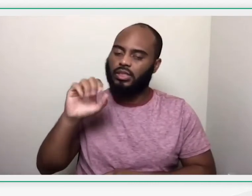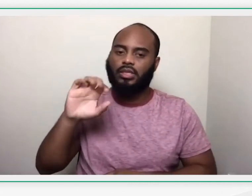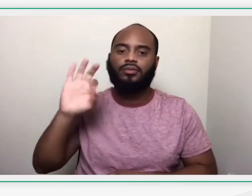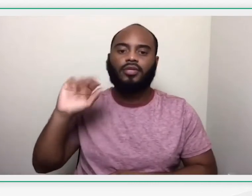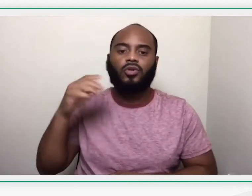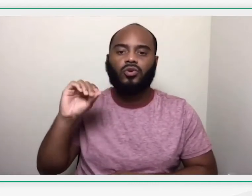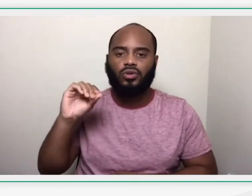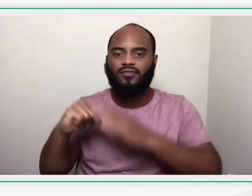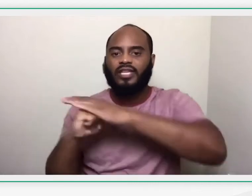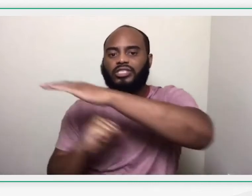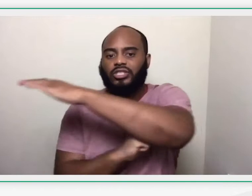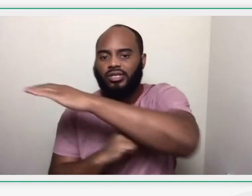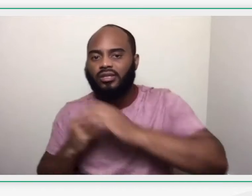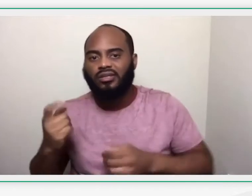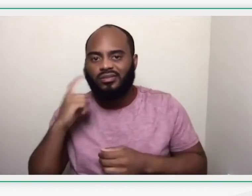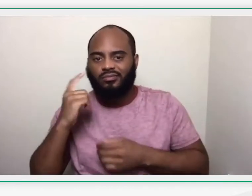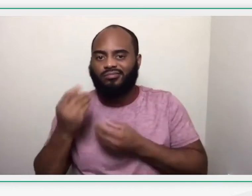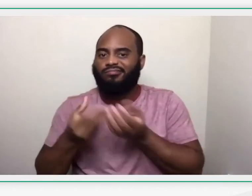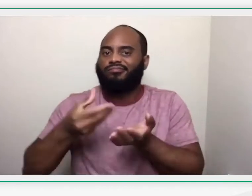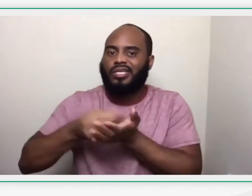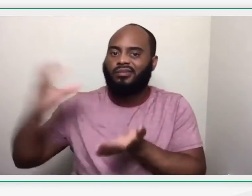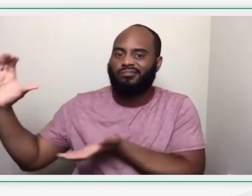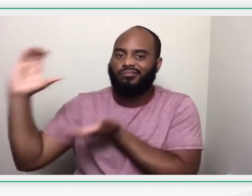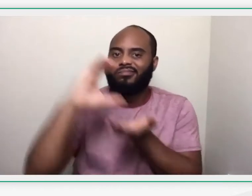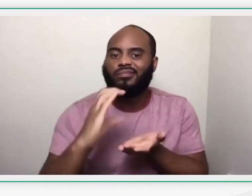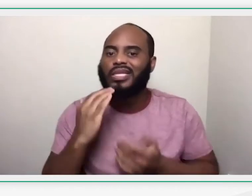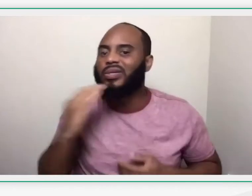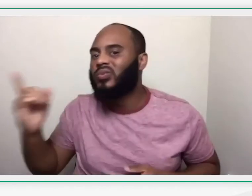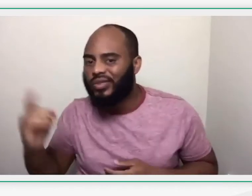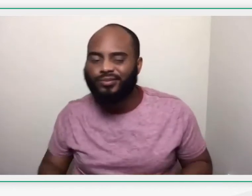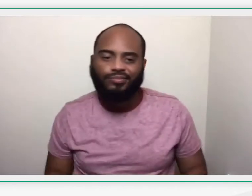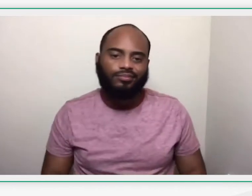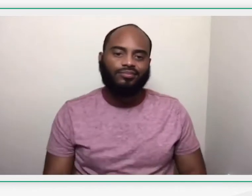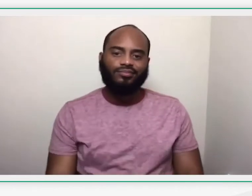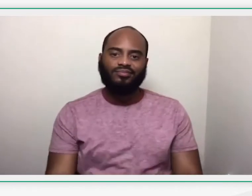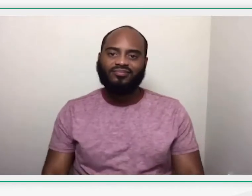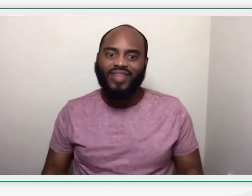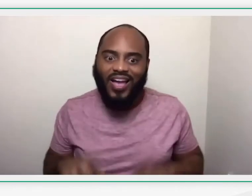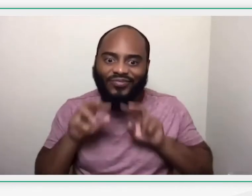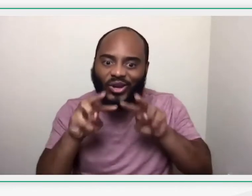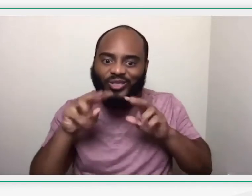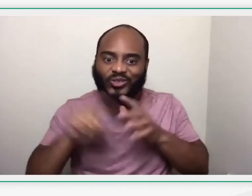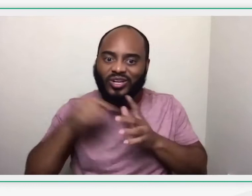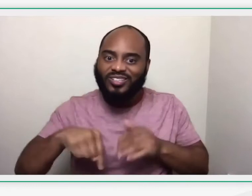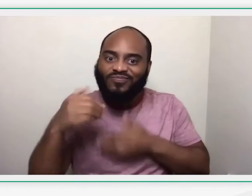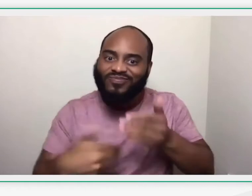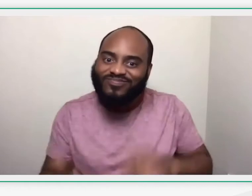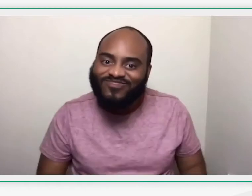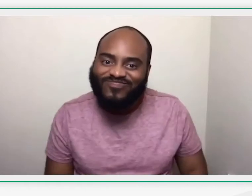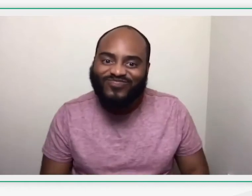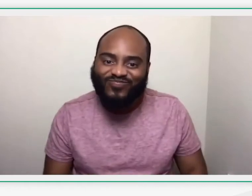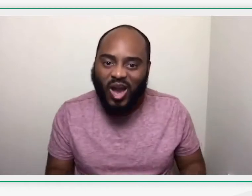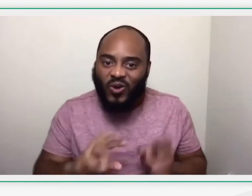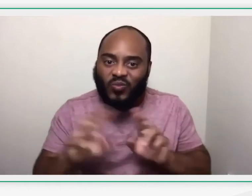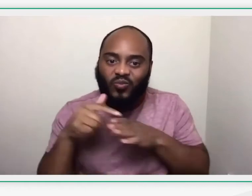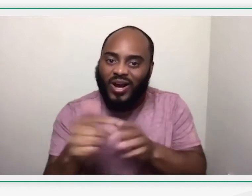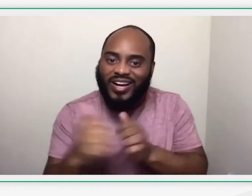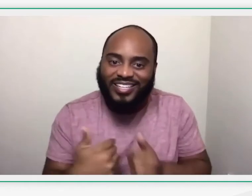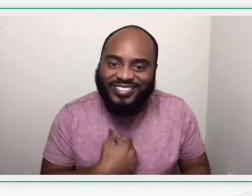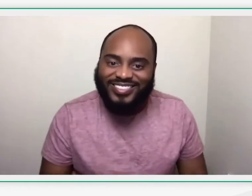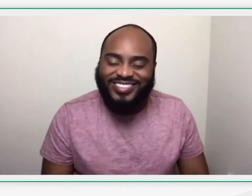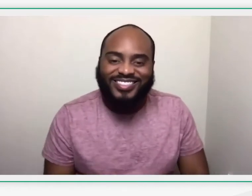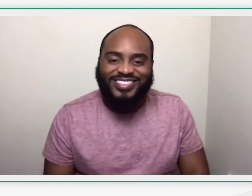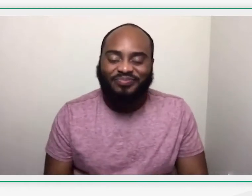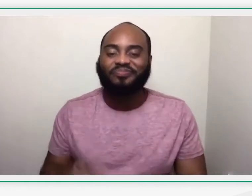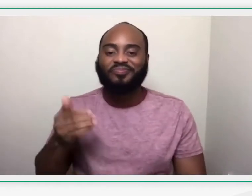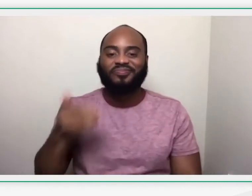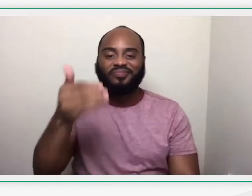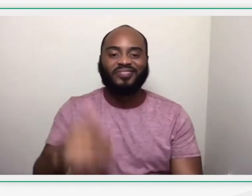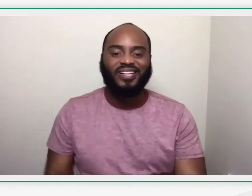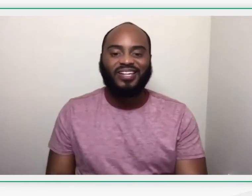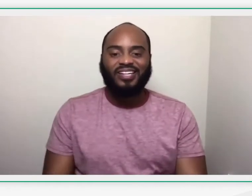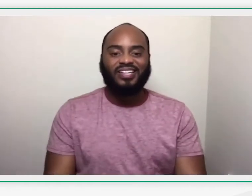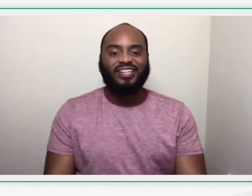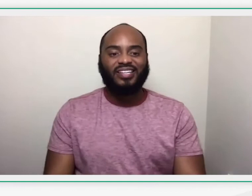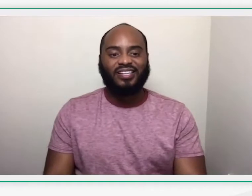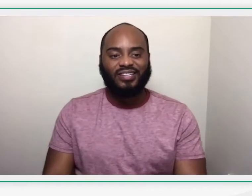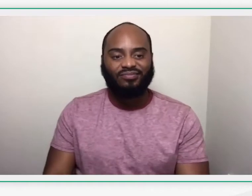And along with that gratitude to CSD Learns, we'd also like to recognize and thank the Wells Fargo Foundation for providing the funding. So, thank you so much. Folks, are you ready for tonight? Are we ready to ride?